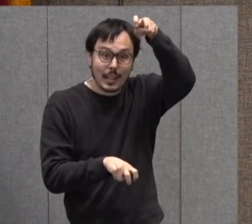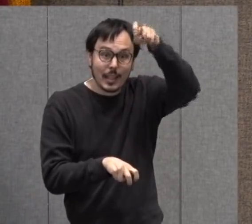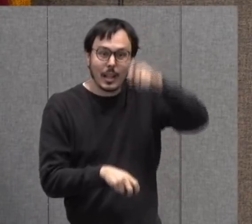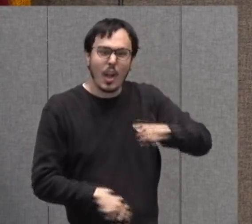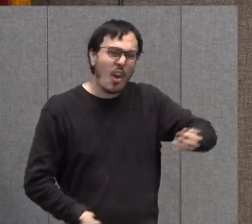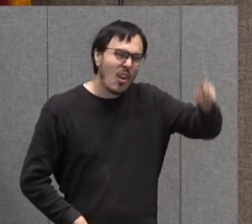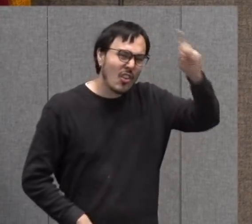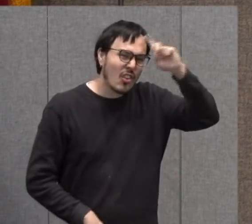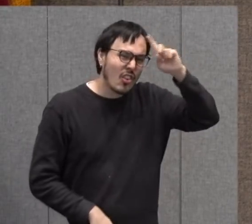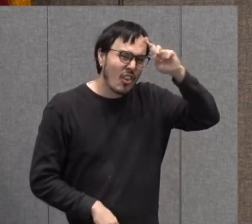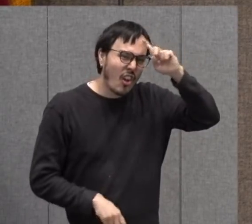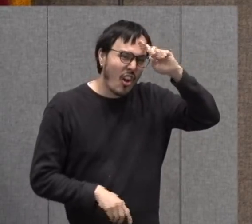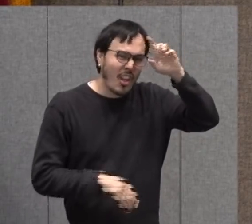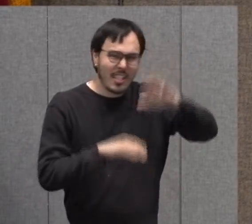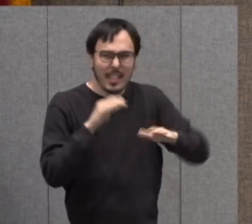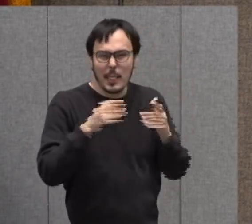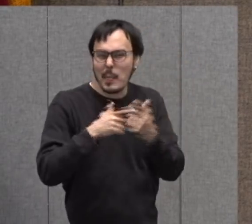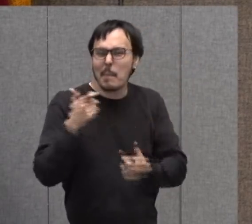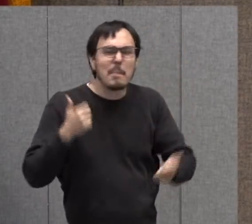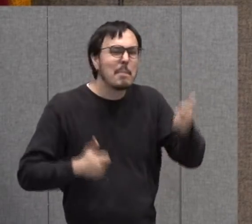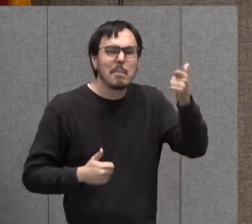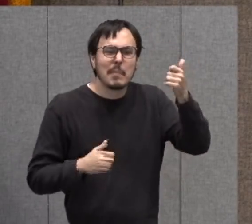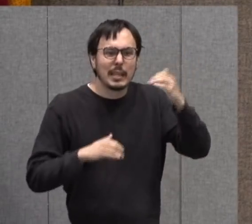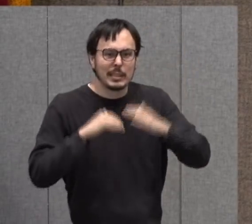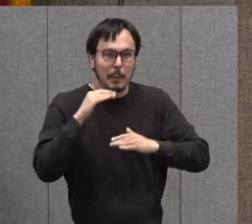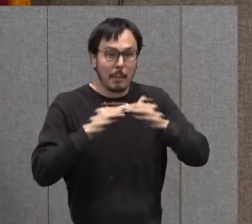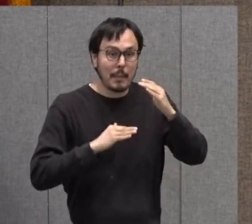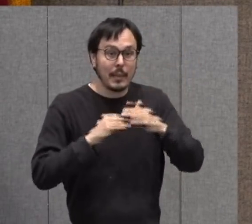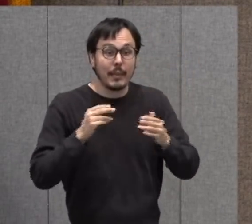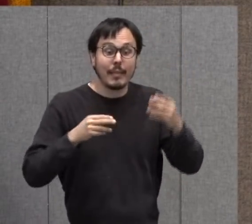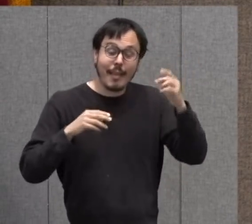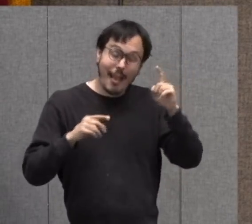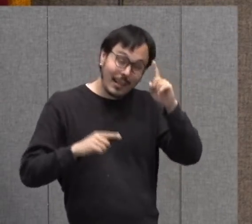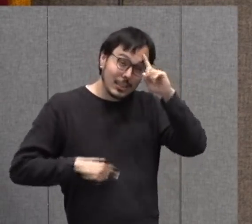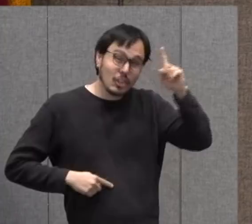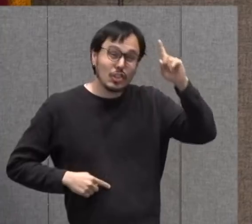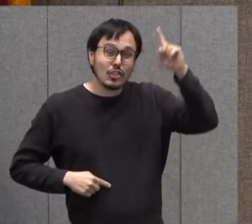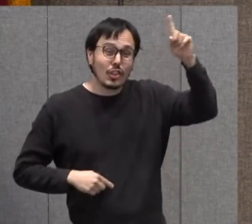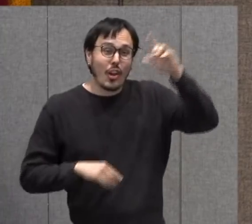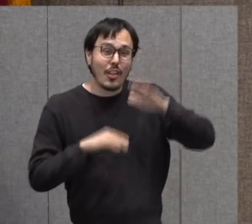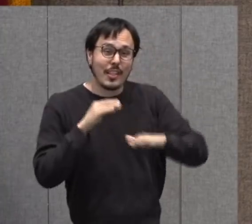taller than the tallest building, higher than the highest mountain